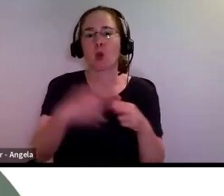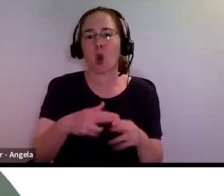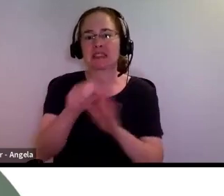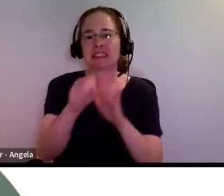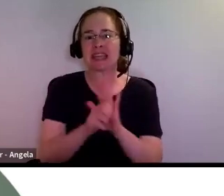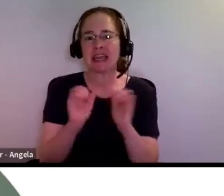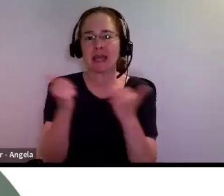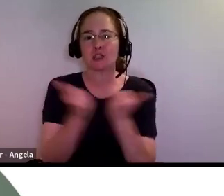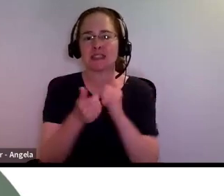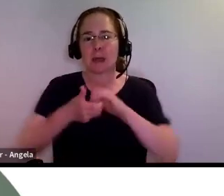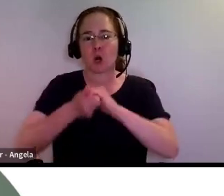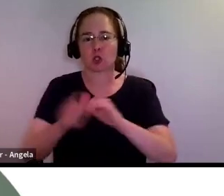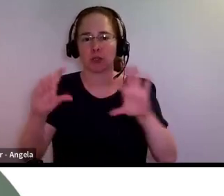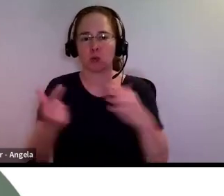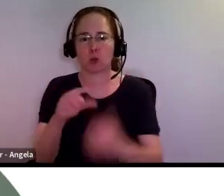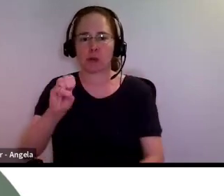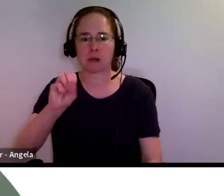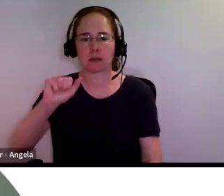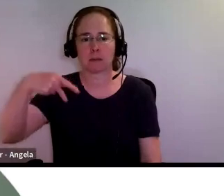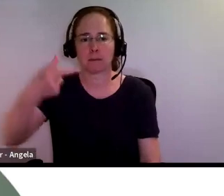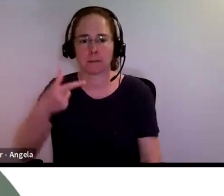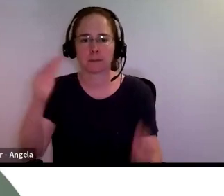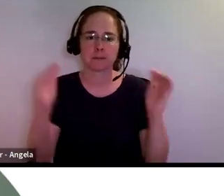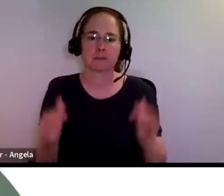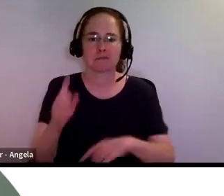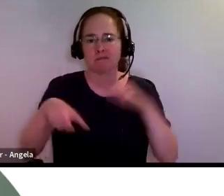partnership group, and then a number of supported state and